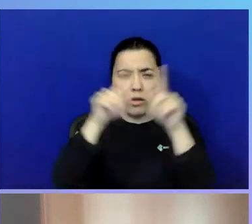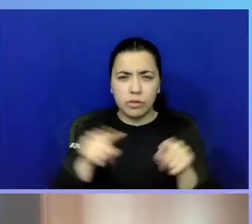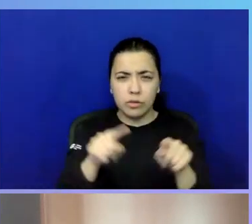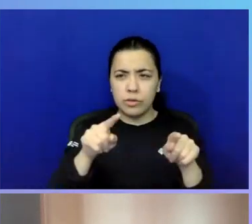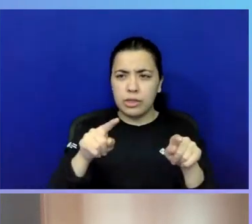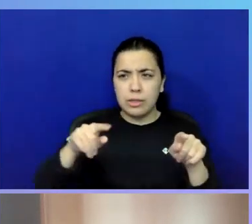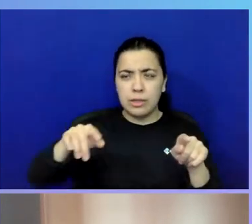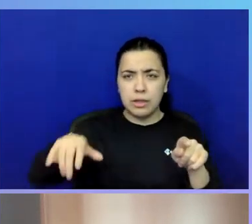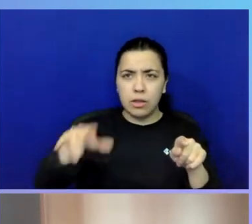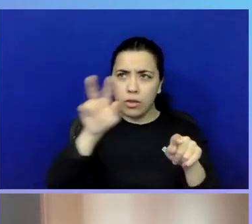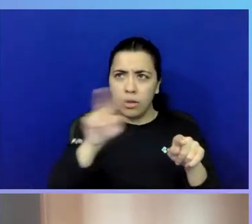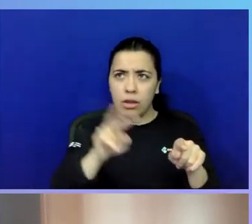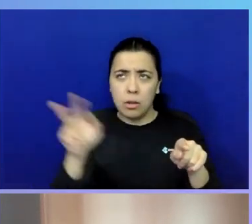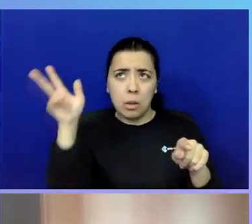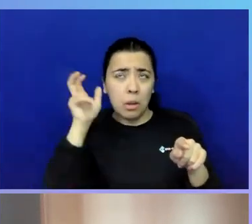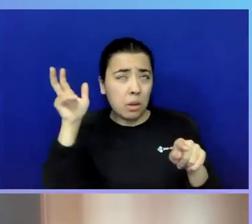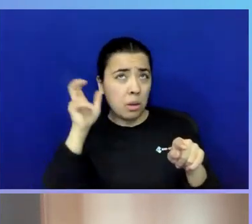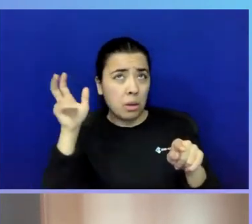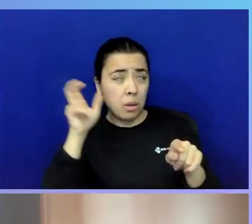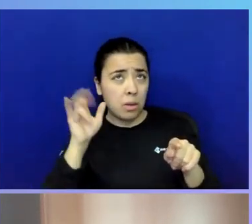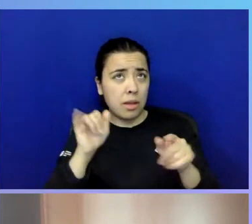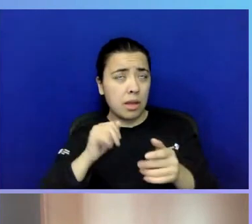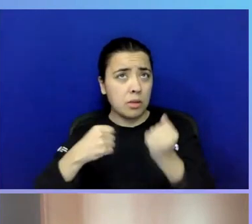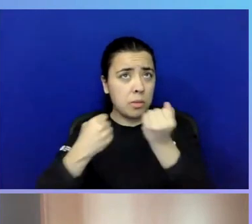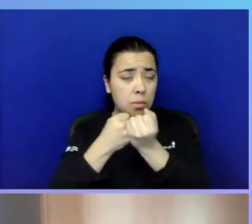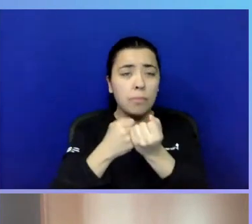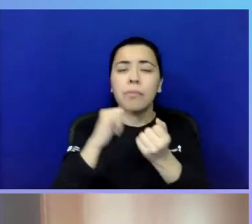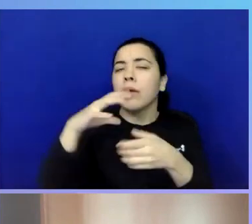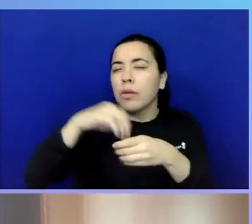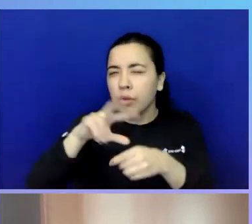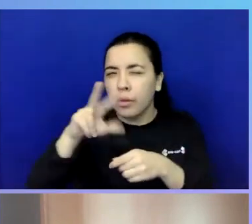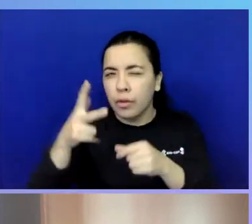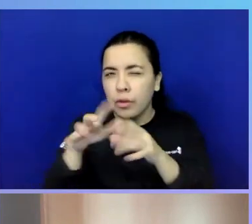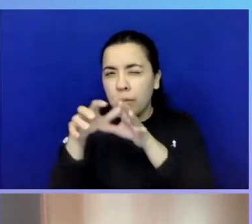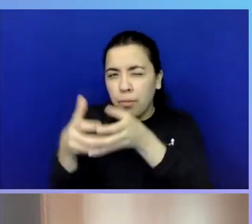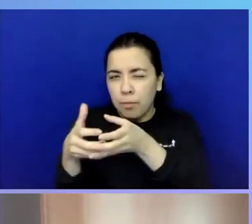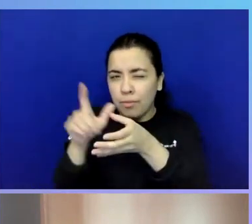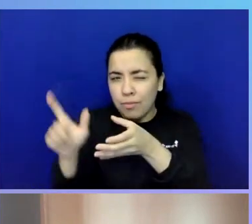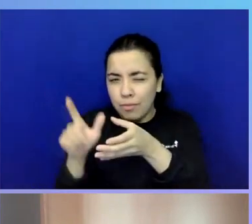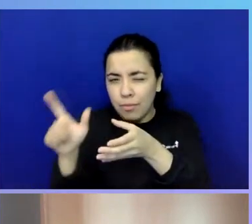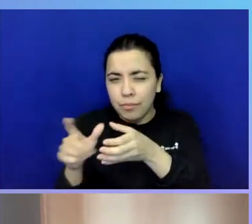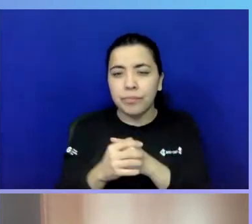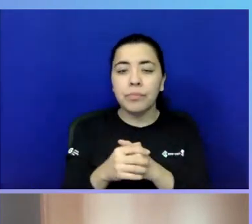libraries to ensure keyboard operability and focus states and